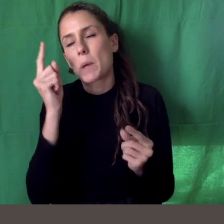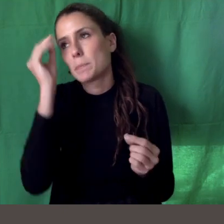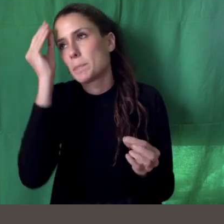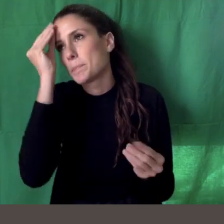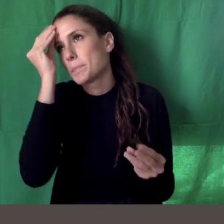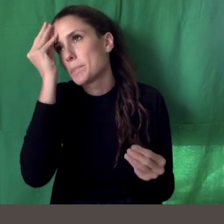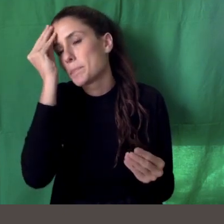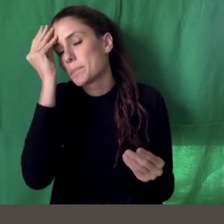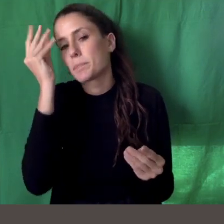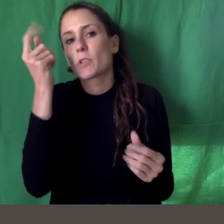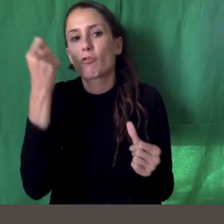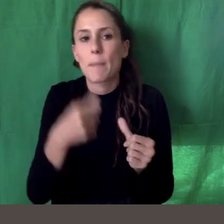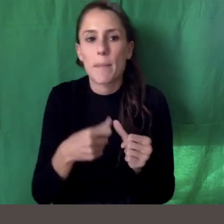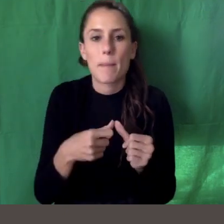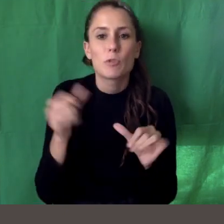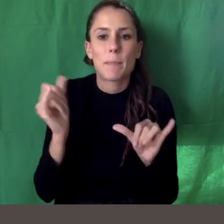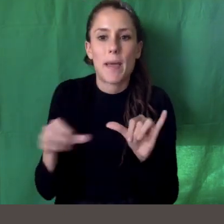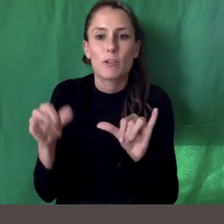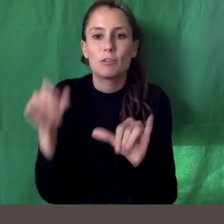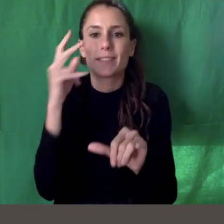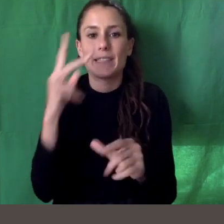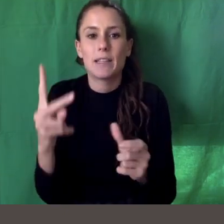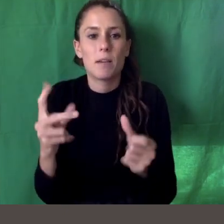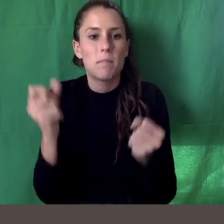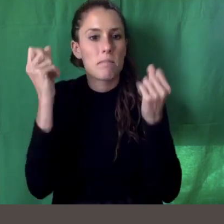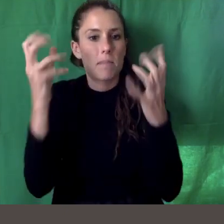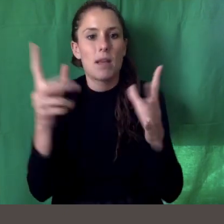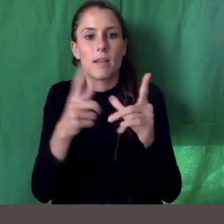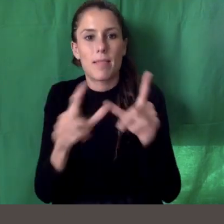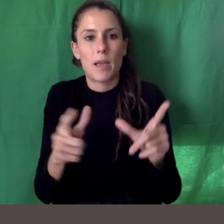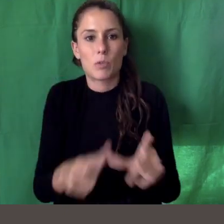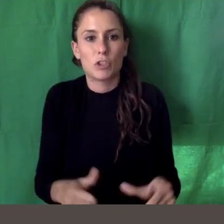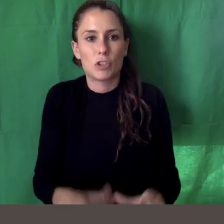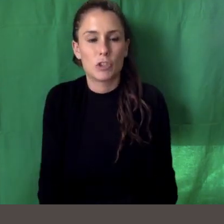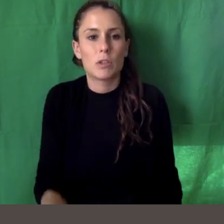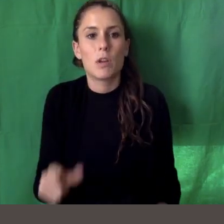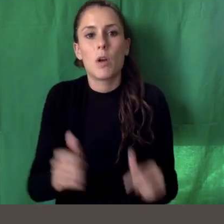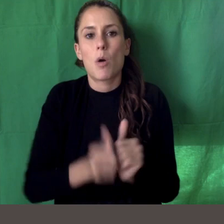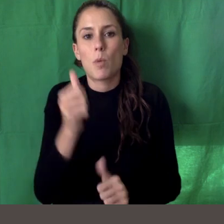He thinks about it for a while and remembers a pattern he's seen in several languages mainly